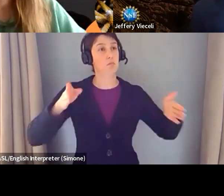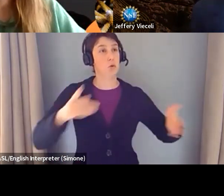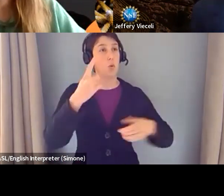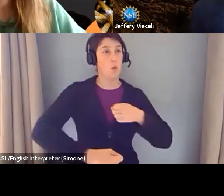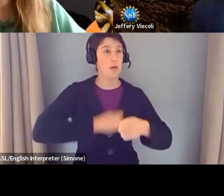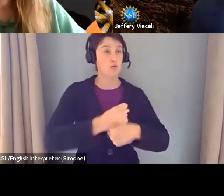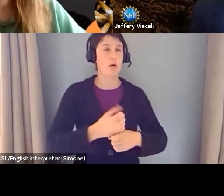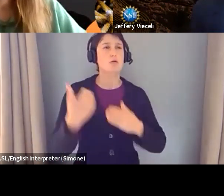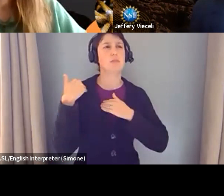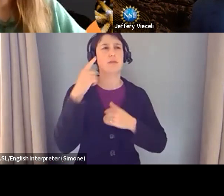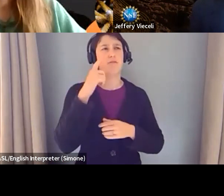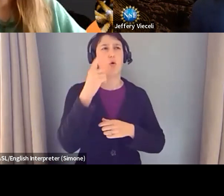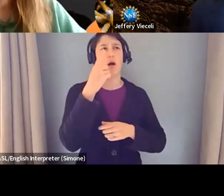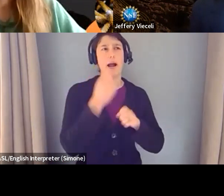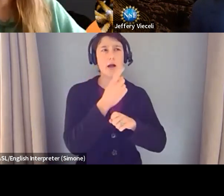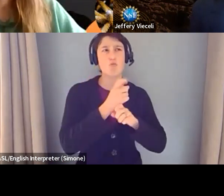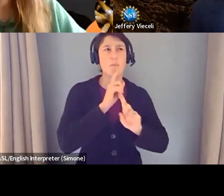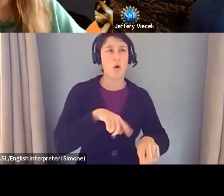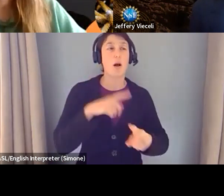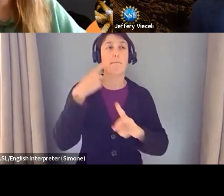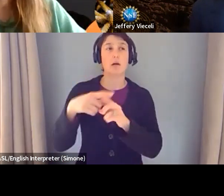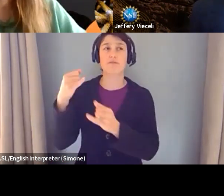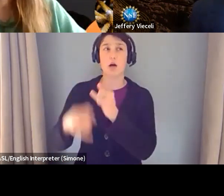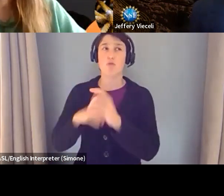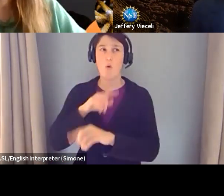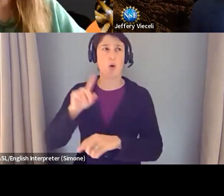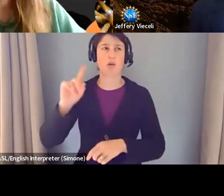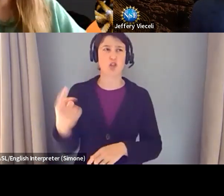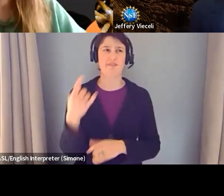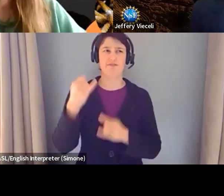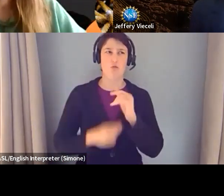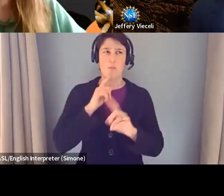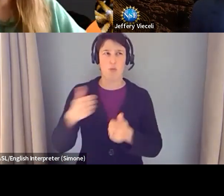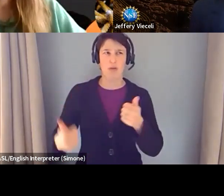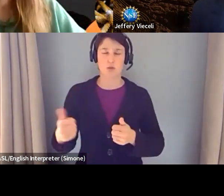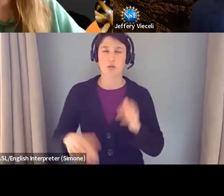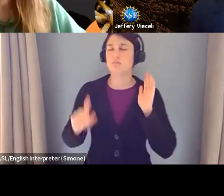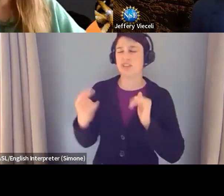and a final report, or is it just simply a final report? Jeff Vieceli: It would just be the final -- and again, as we --